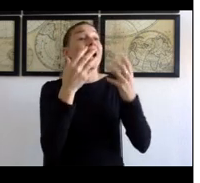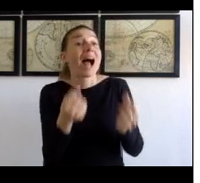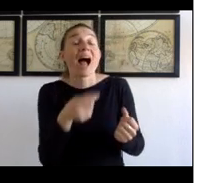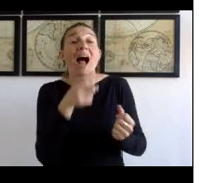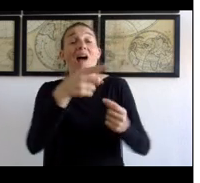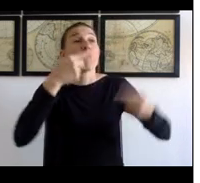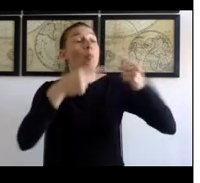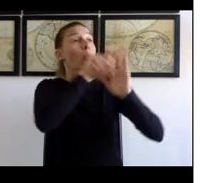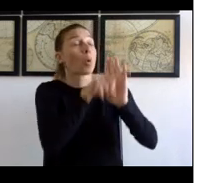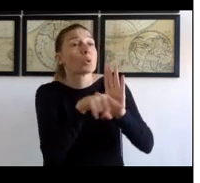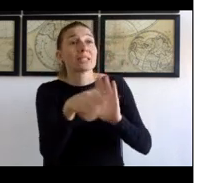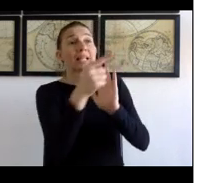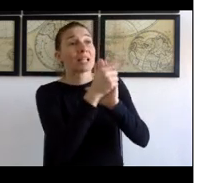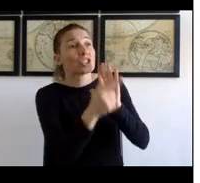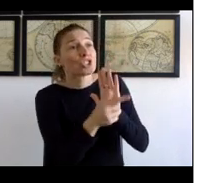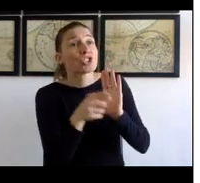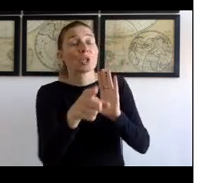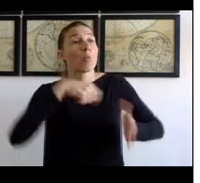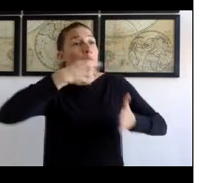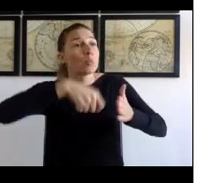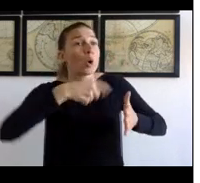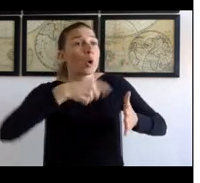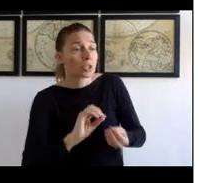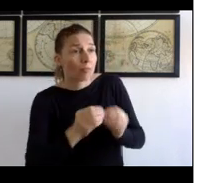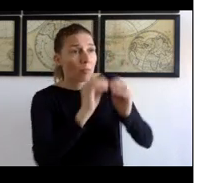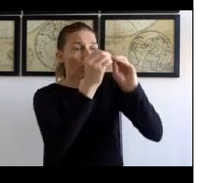legislation and projects that affect their lives.